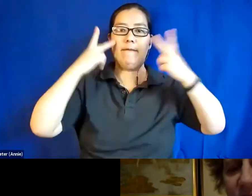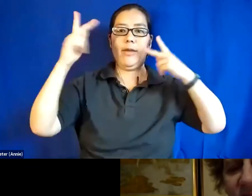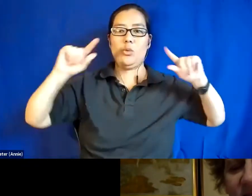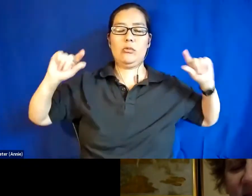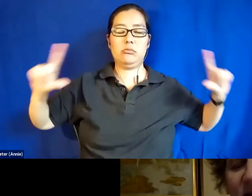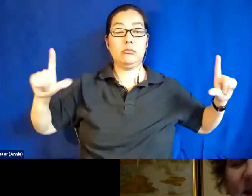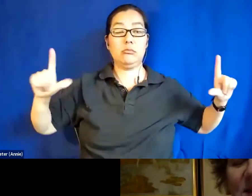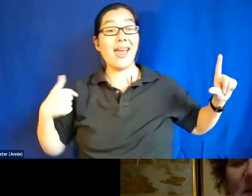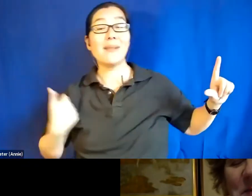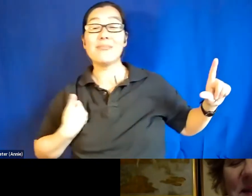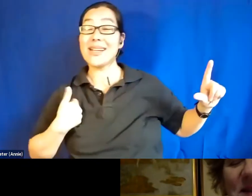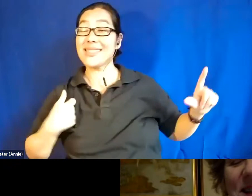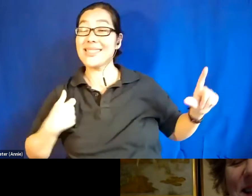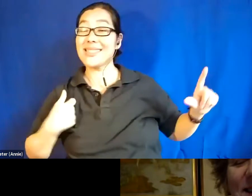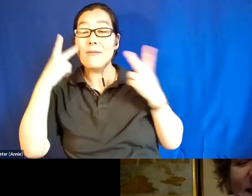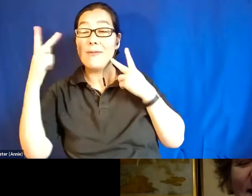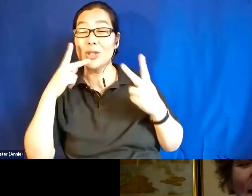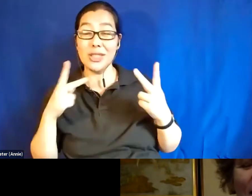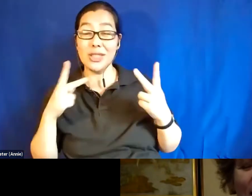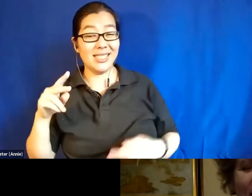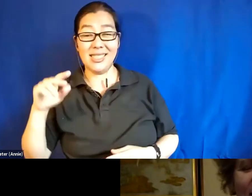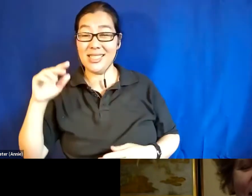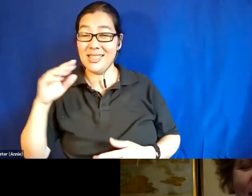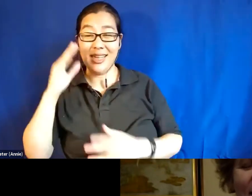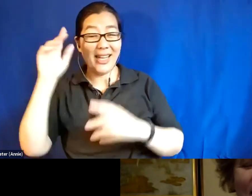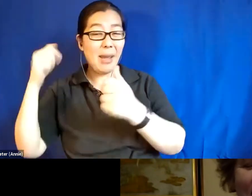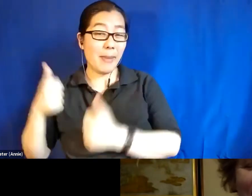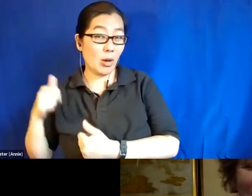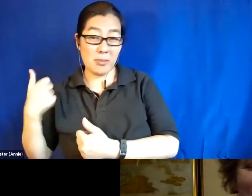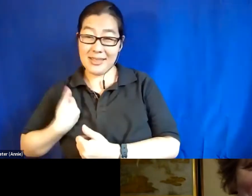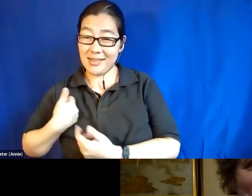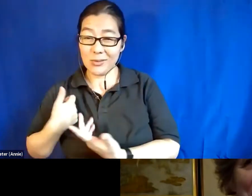6 or 7 years we've been doing now. Yes. That's what we've been